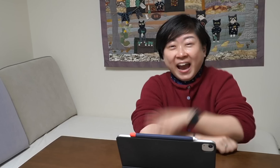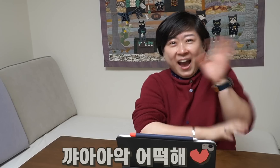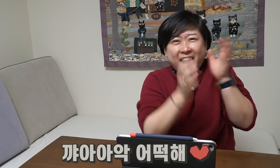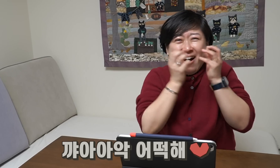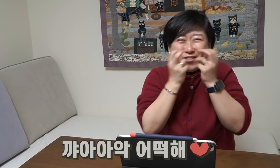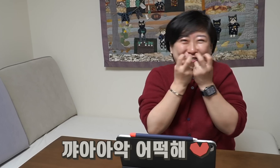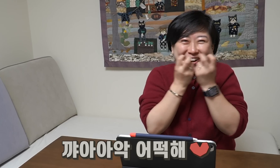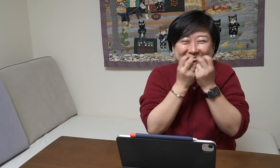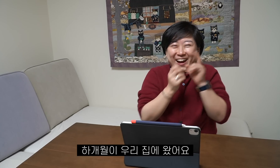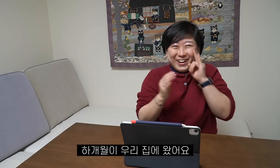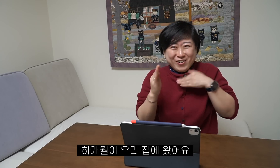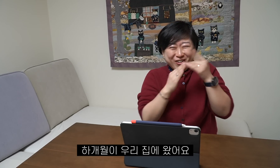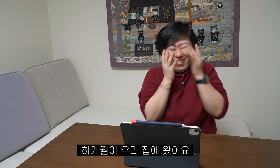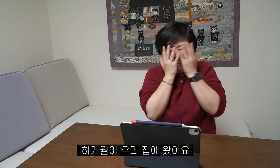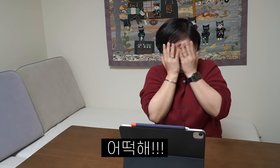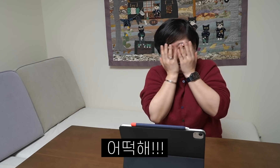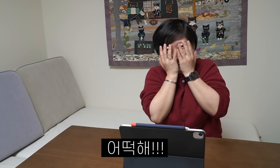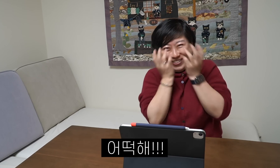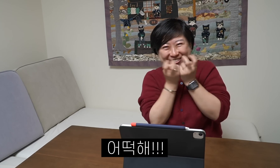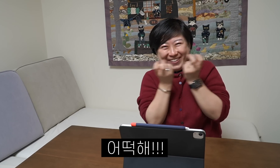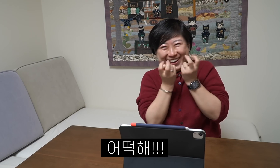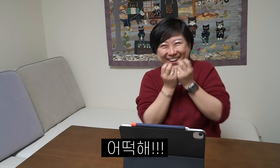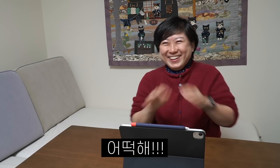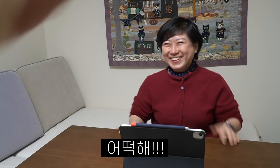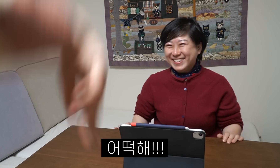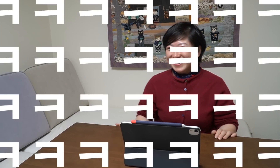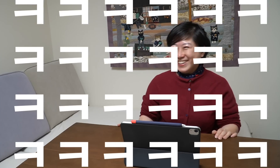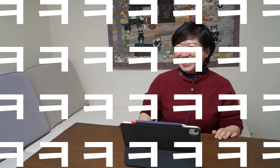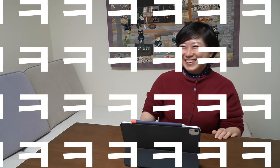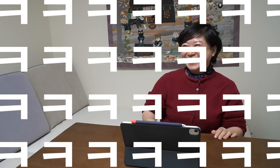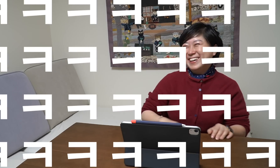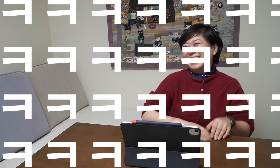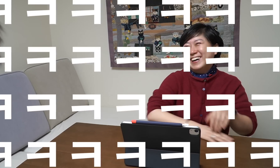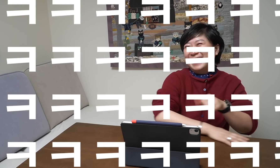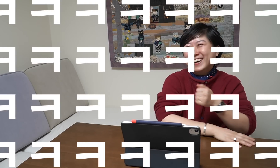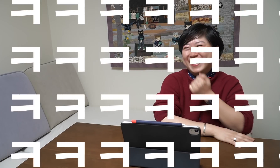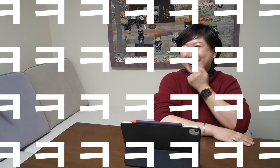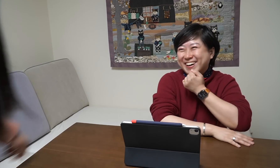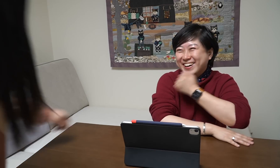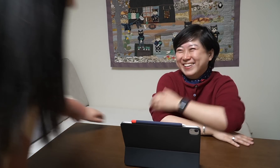Whoa, whoa. Oh my God. she came to my house Oh my God!!! LOL~